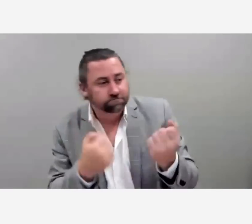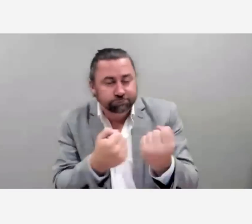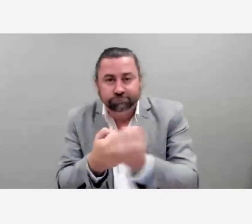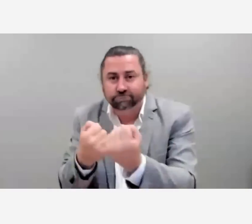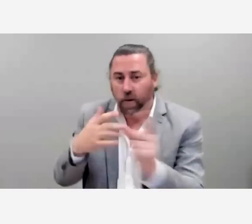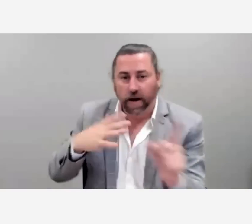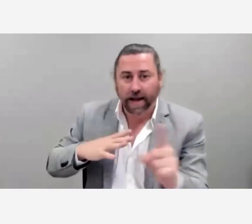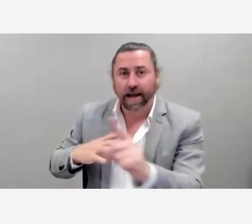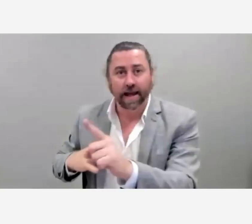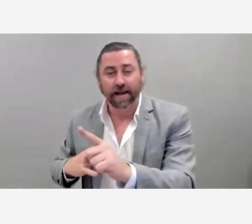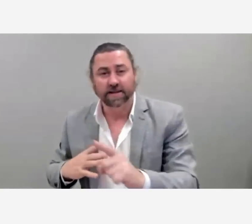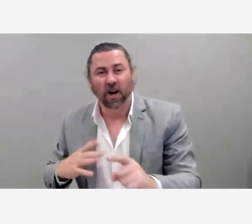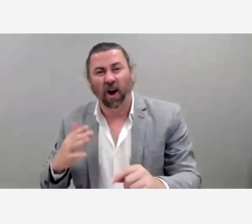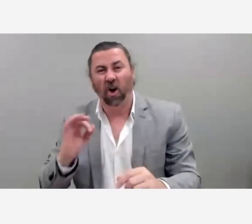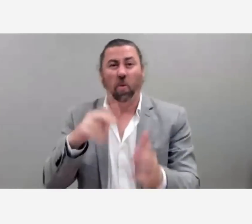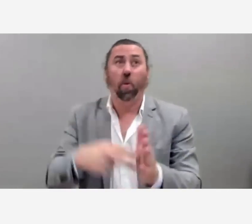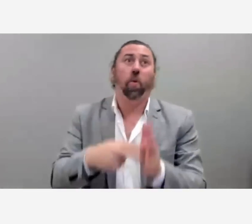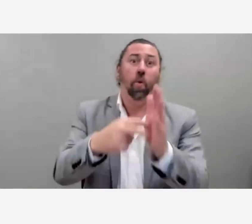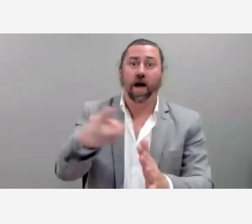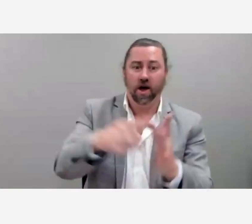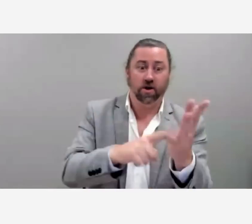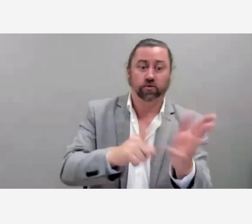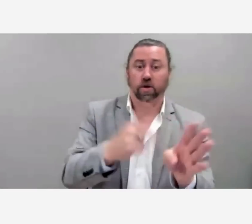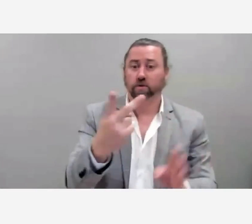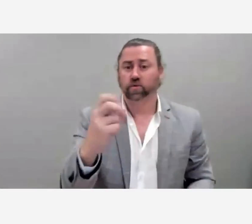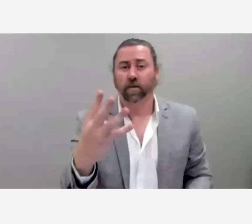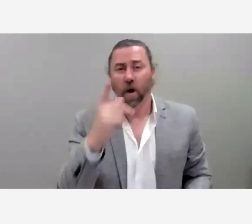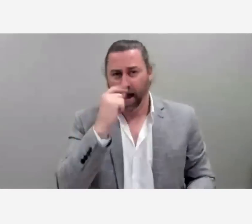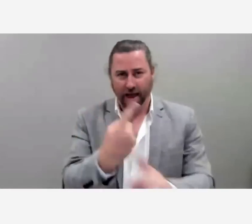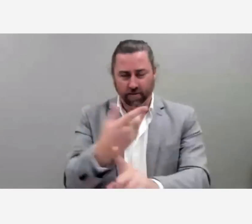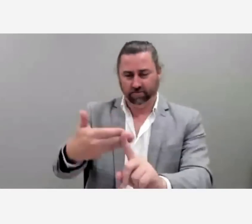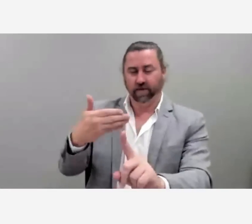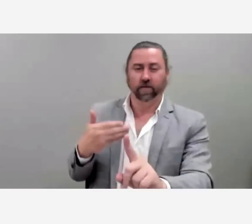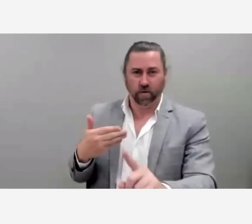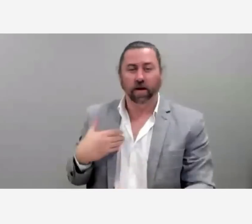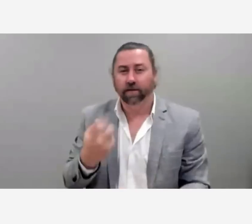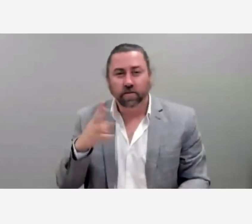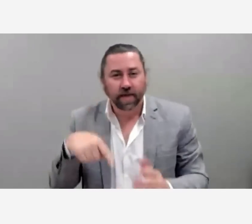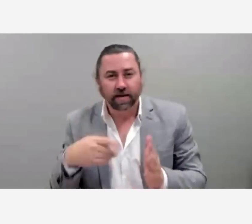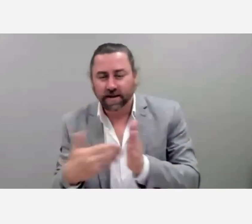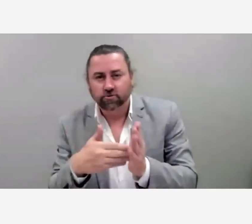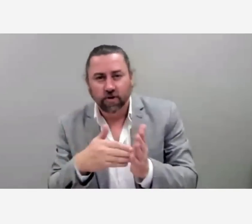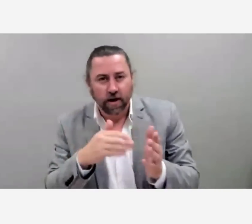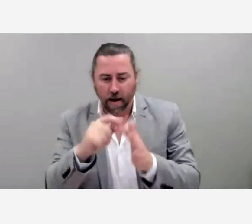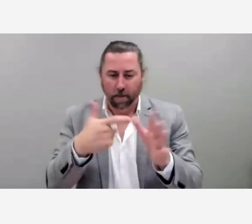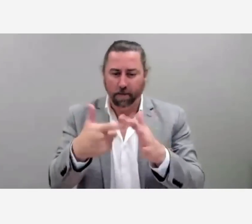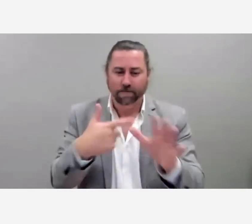before July 2024. An additional 40,000 home care packages will be available this financial year.